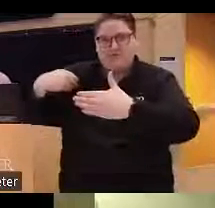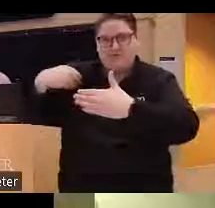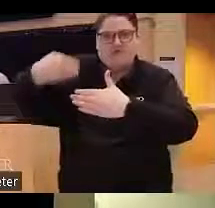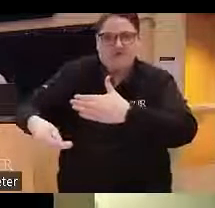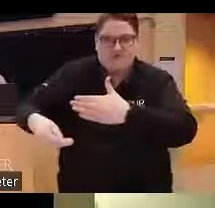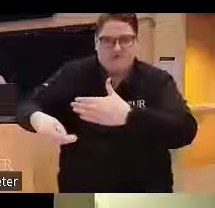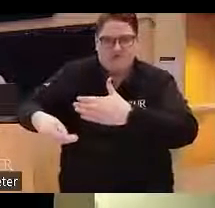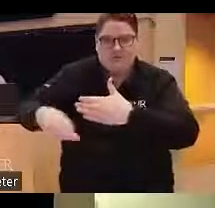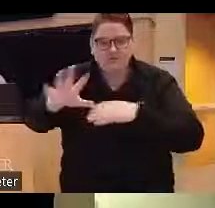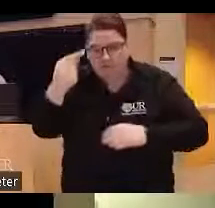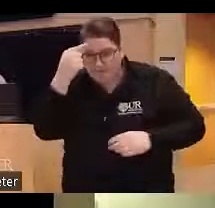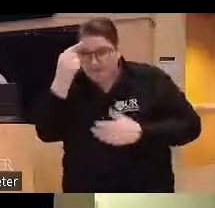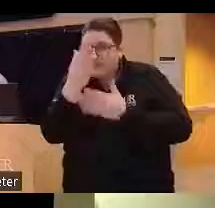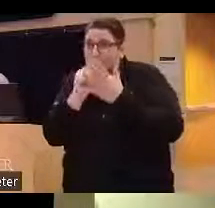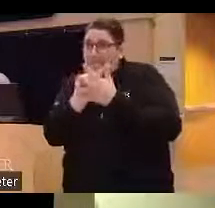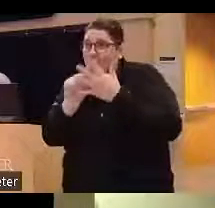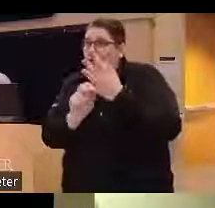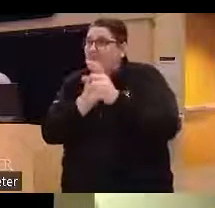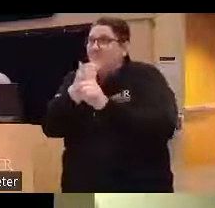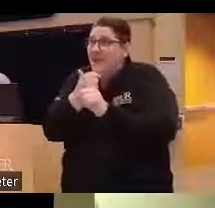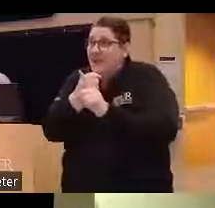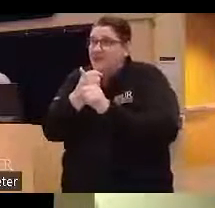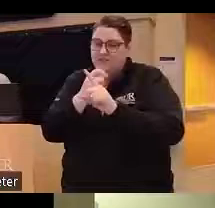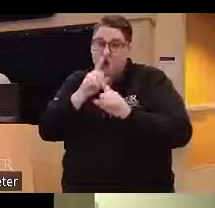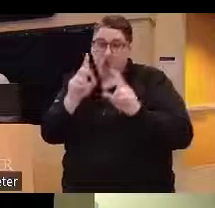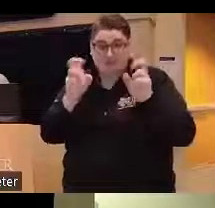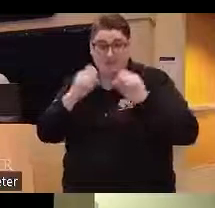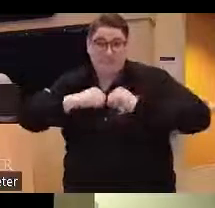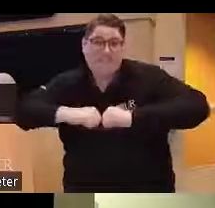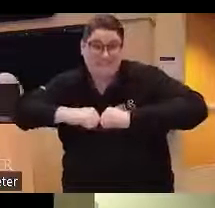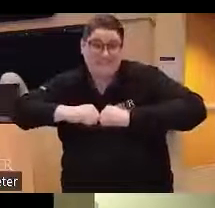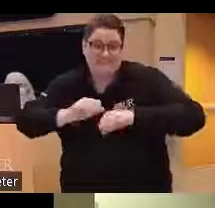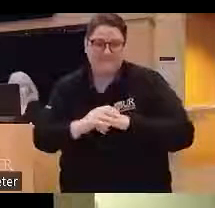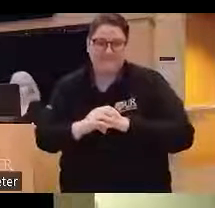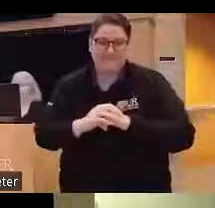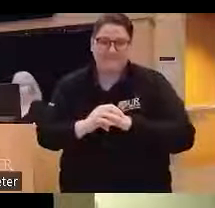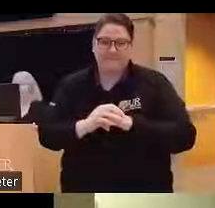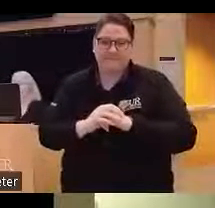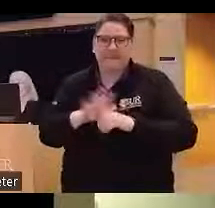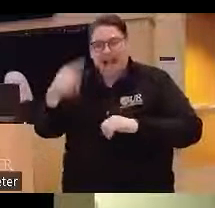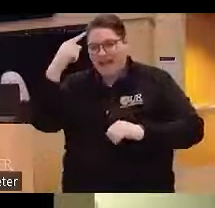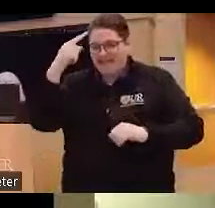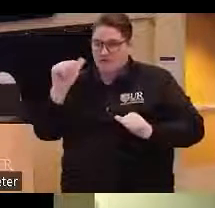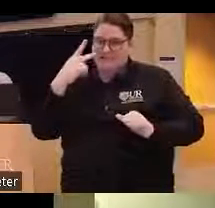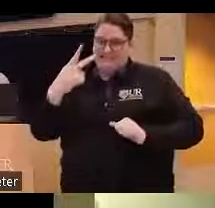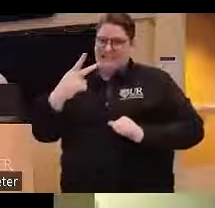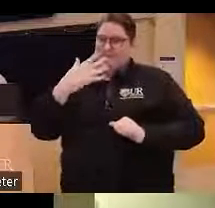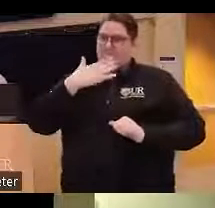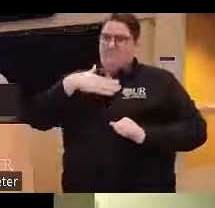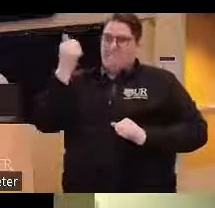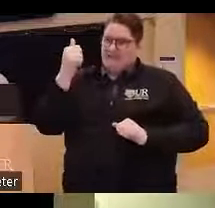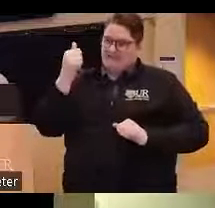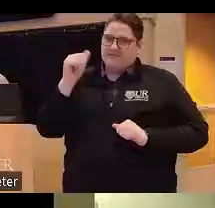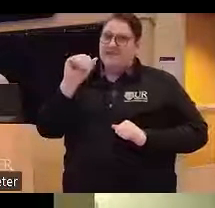those effects as possibly protective I think you see it best if you look um at an understanding